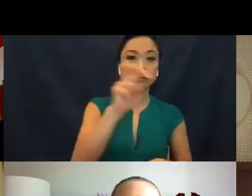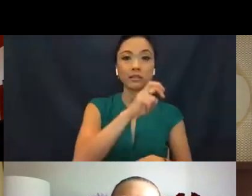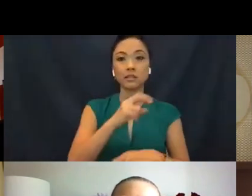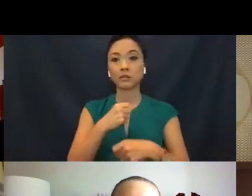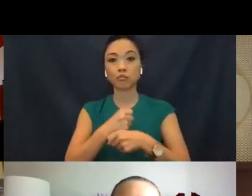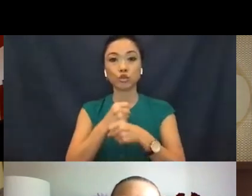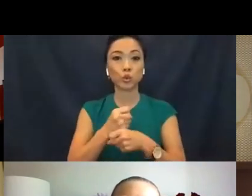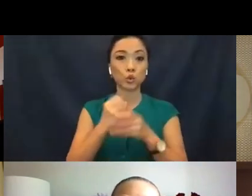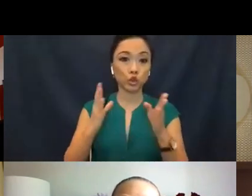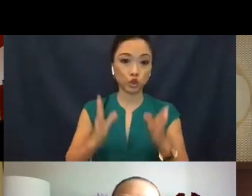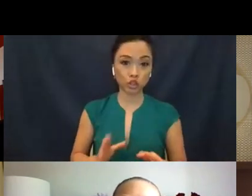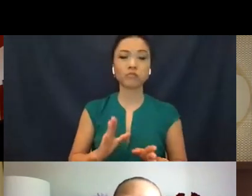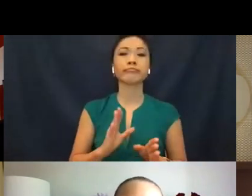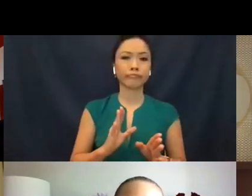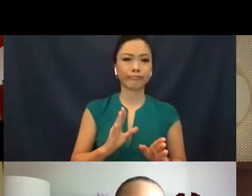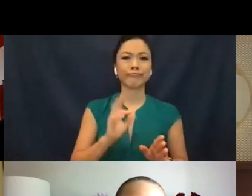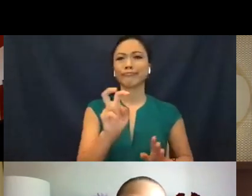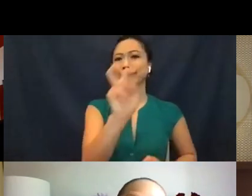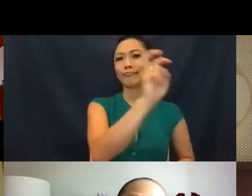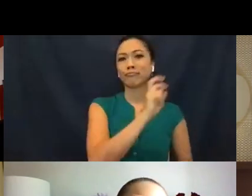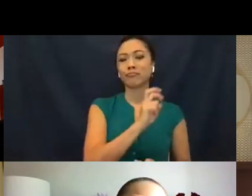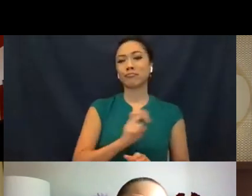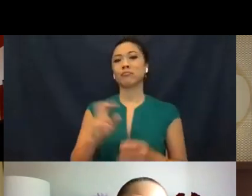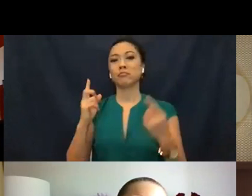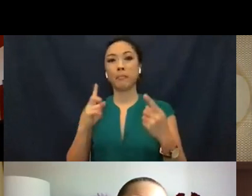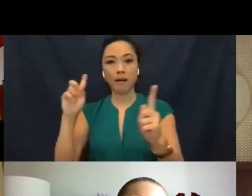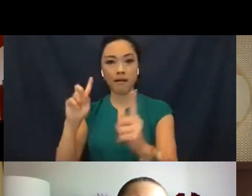Theatre of Harlem, but have a personal love for the art